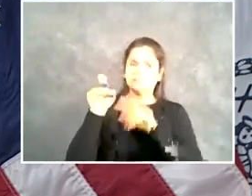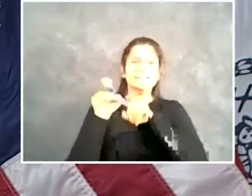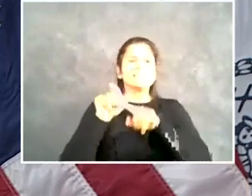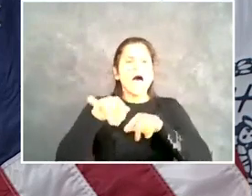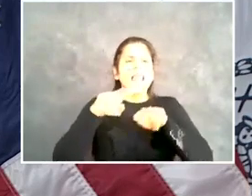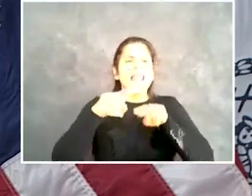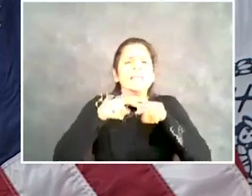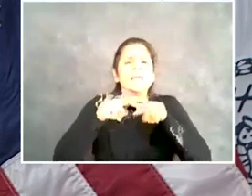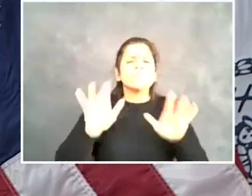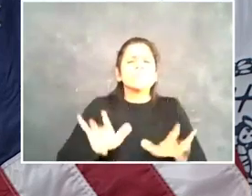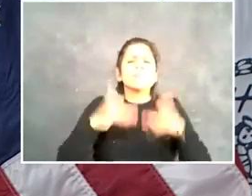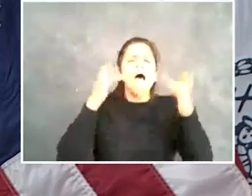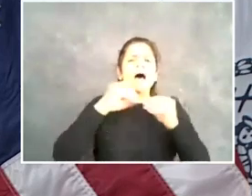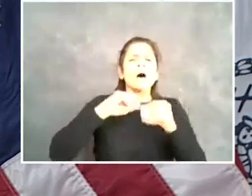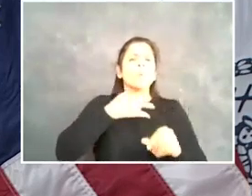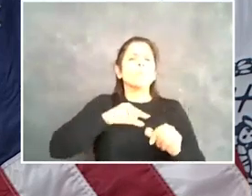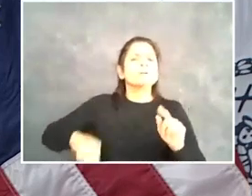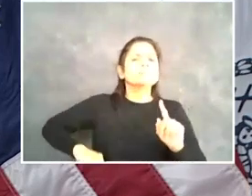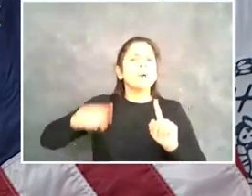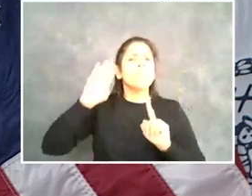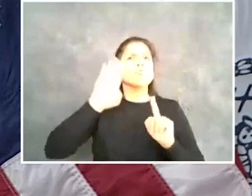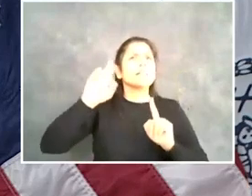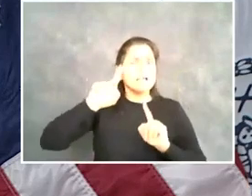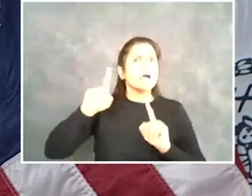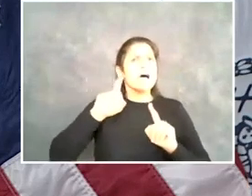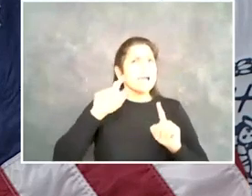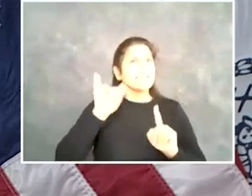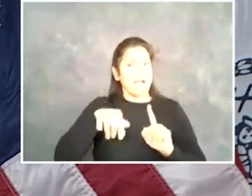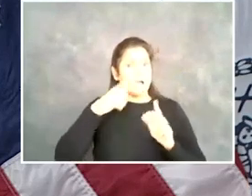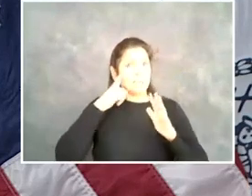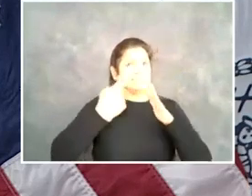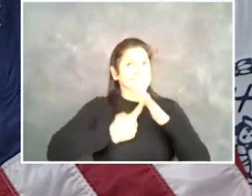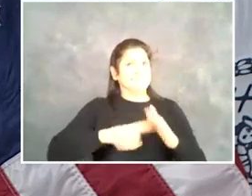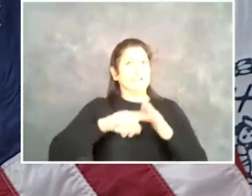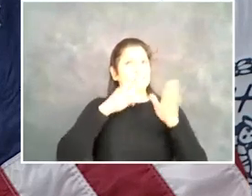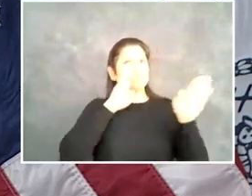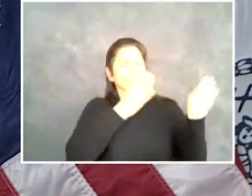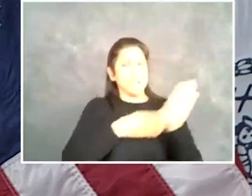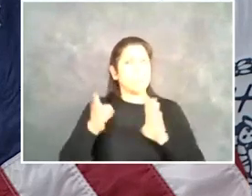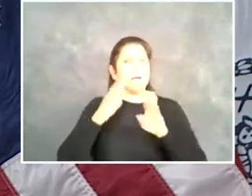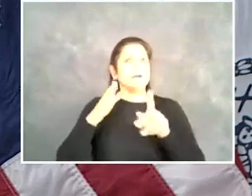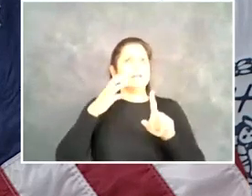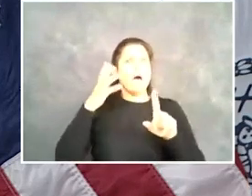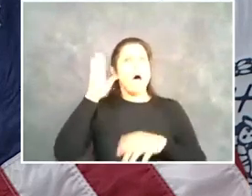WHICH HAD JUST BEGUN A WHOLE PHASE OF ENVIRONMENTAL IMPACT